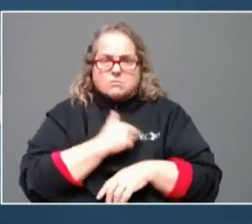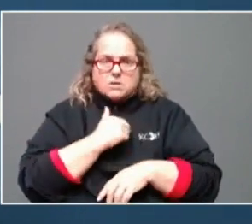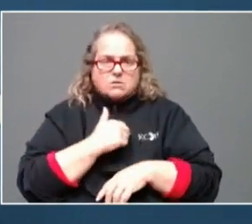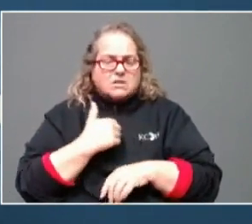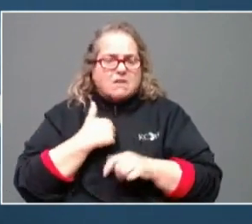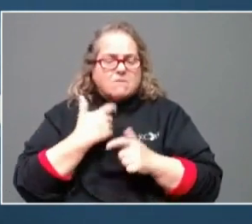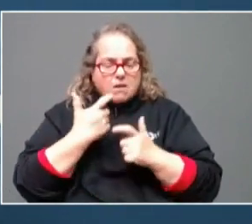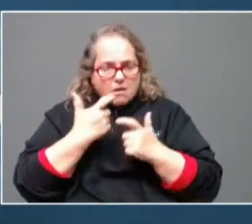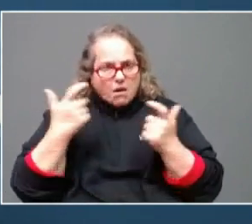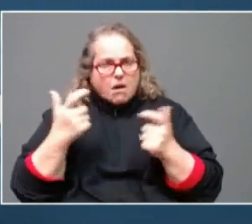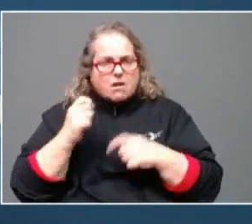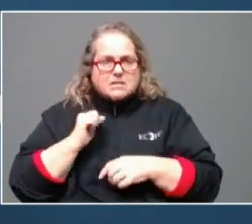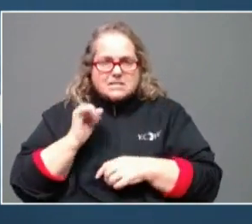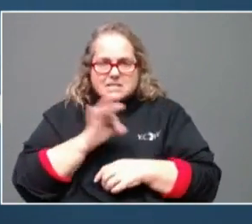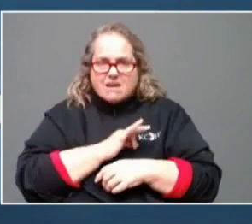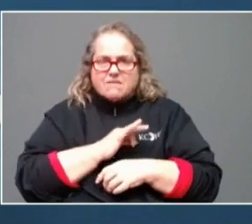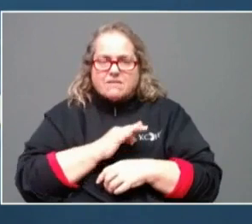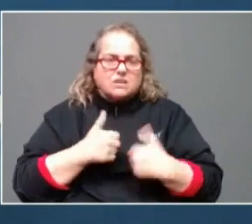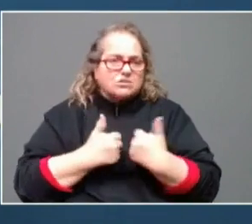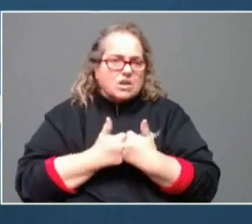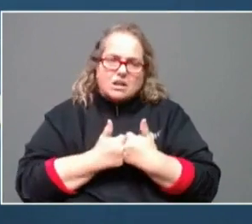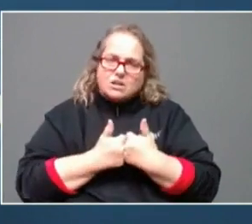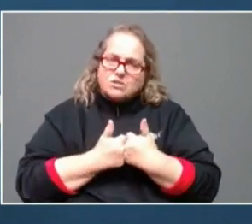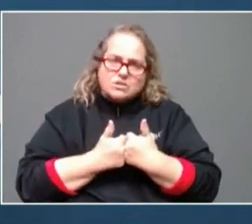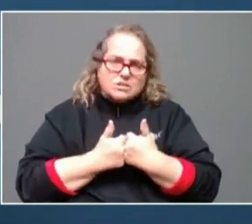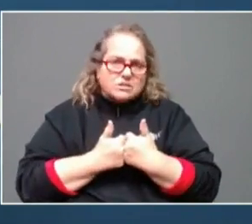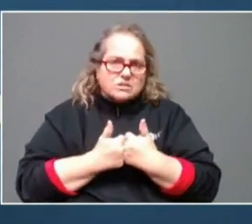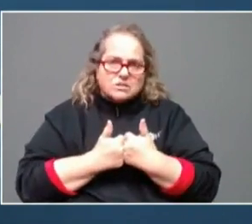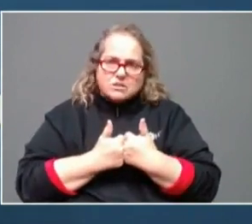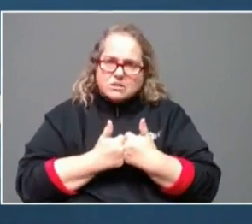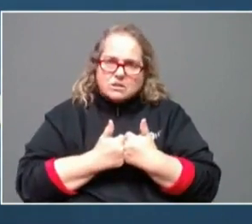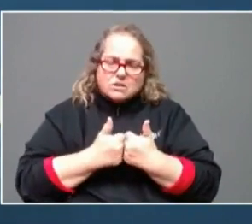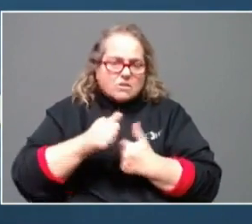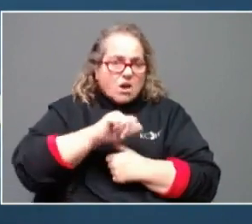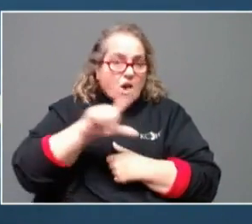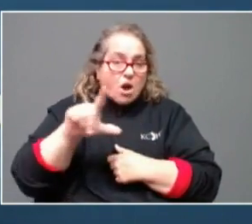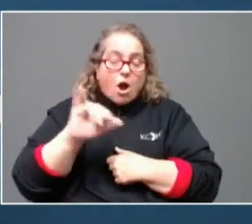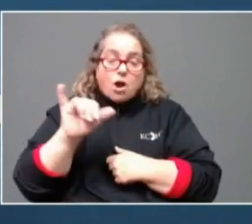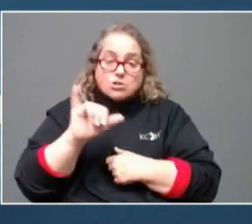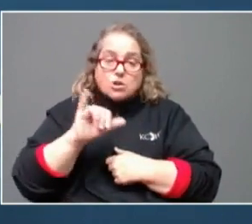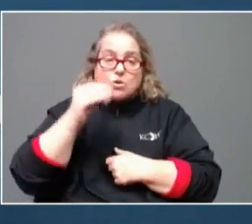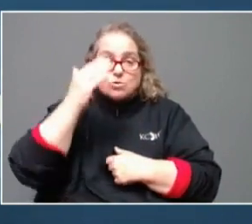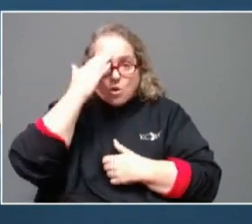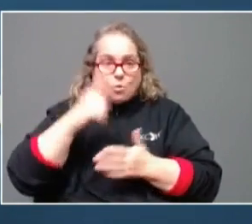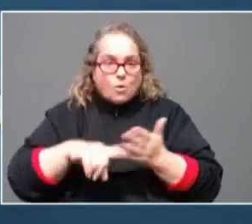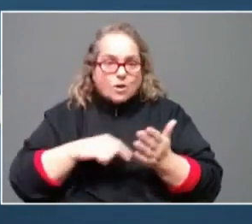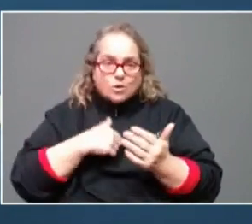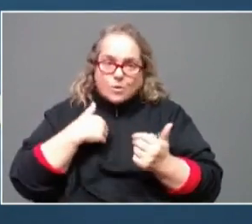challenges, but they also know what we're facing. Um, they know the general